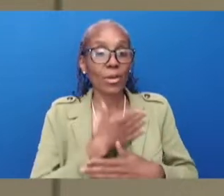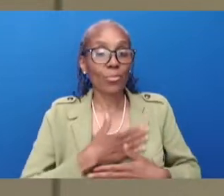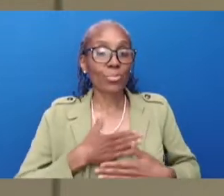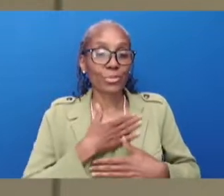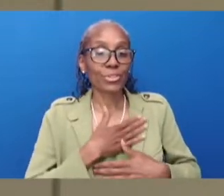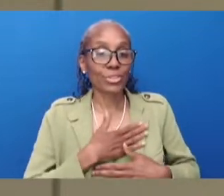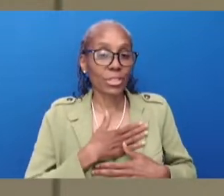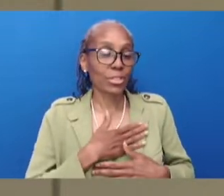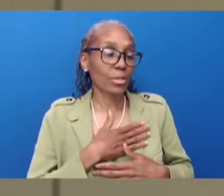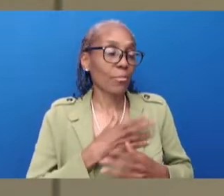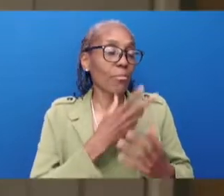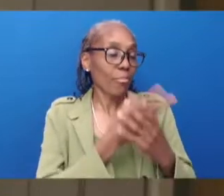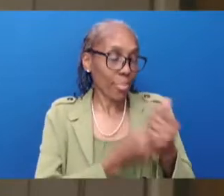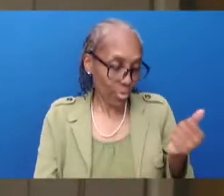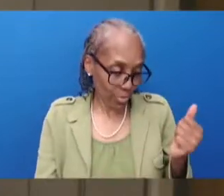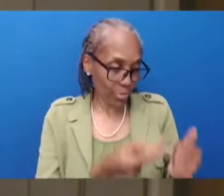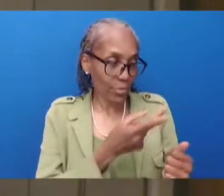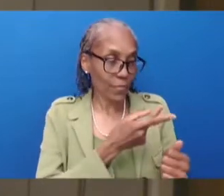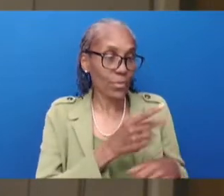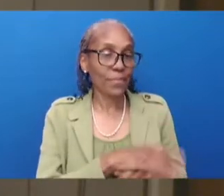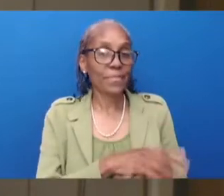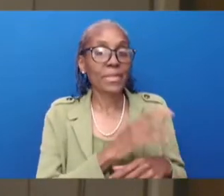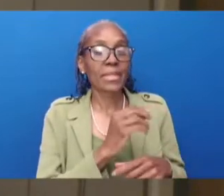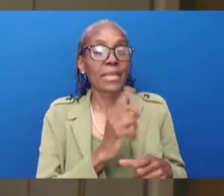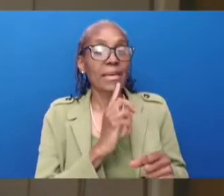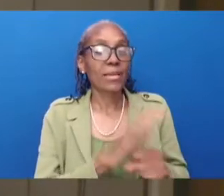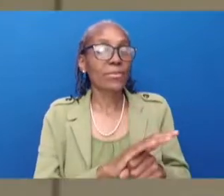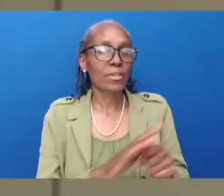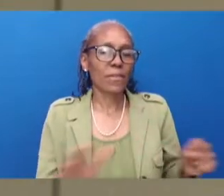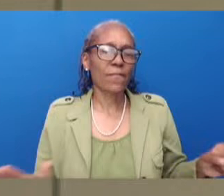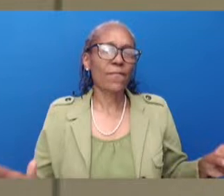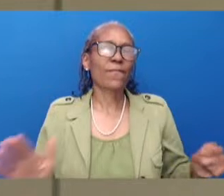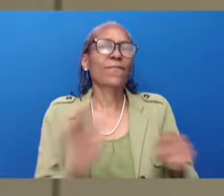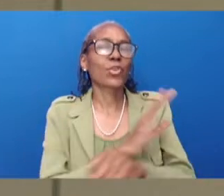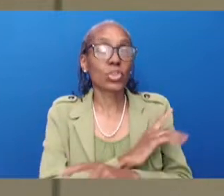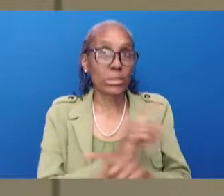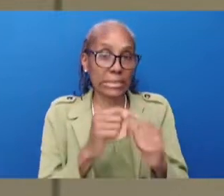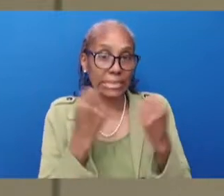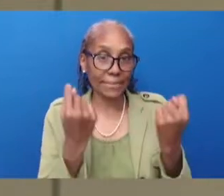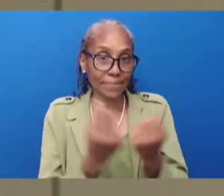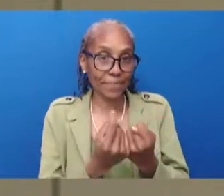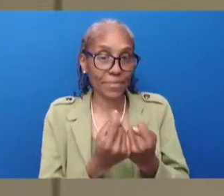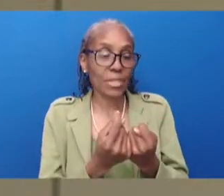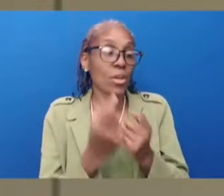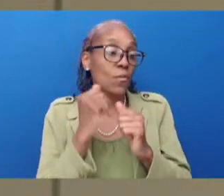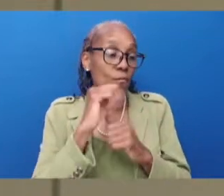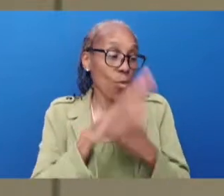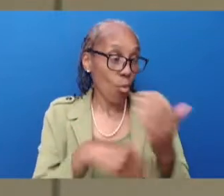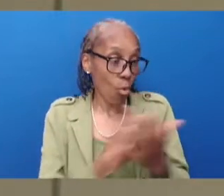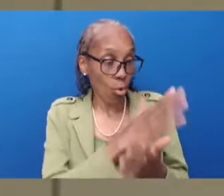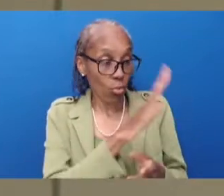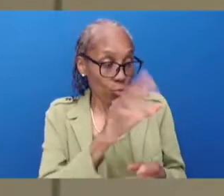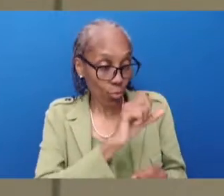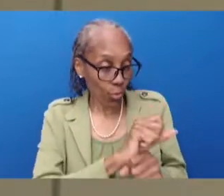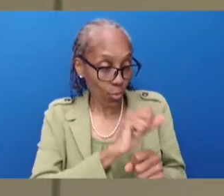COMMISSIONER DUNLAP. THANK YOU, I